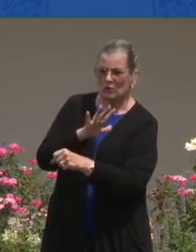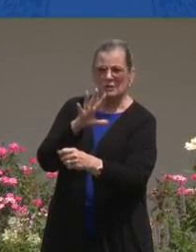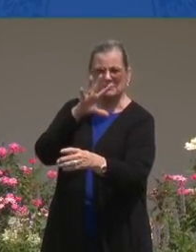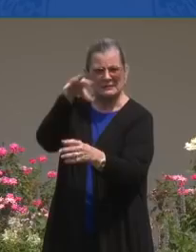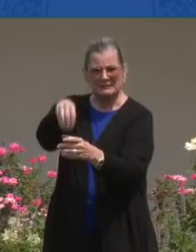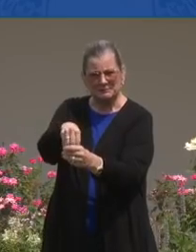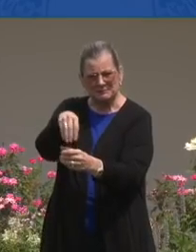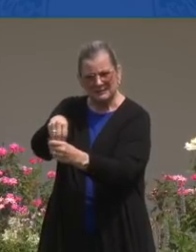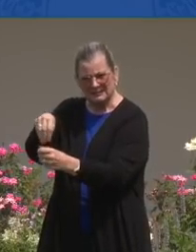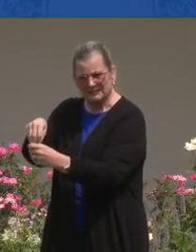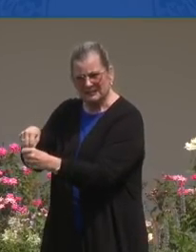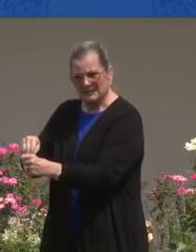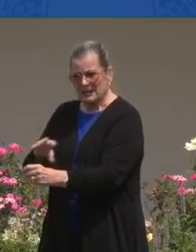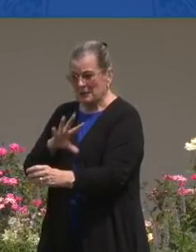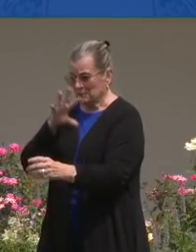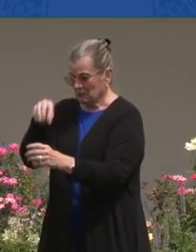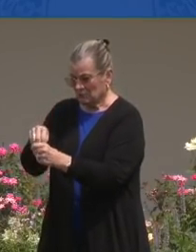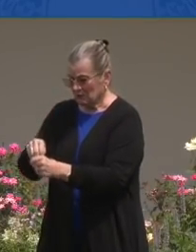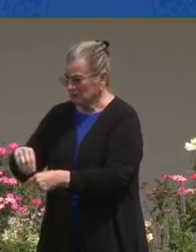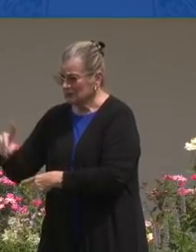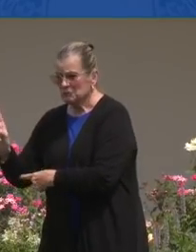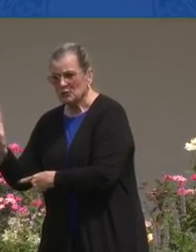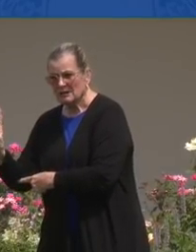in our economy, and in our society.